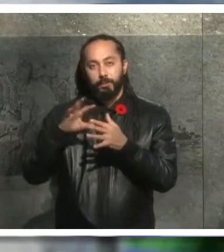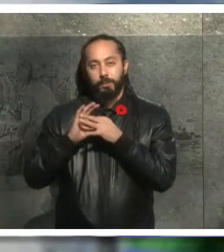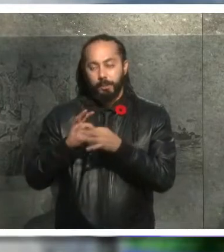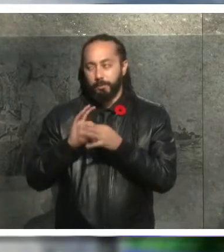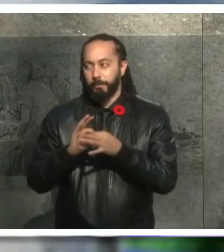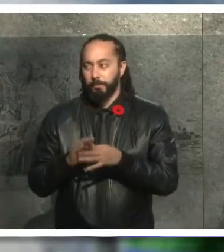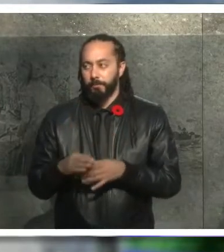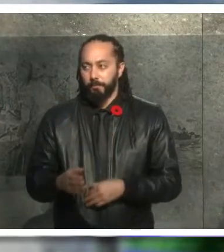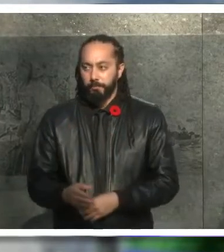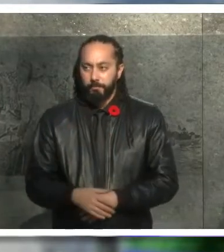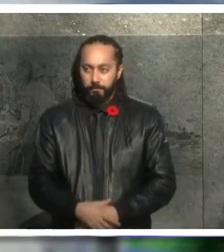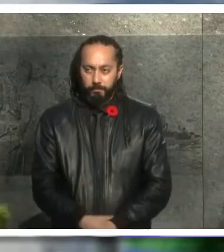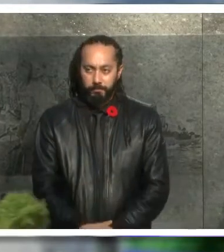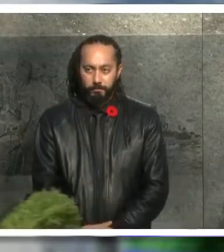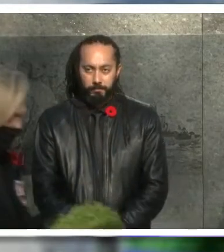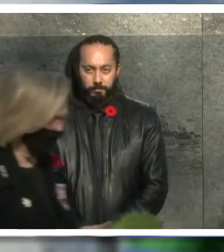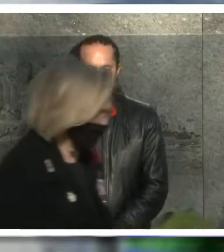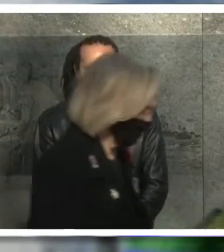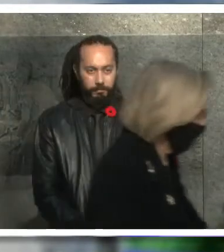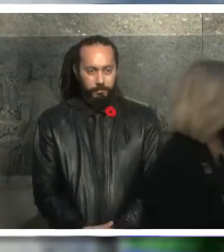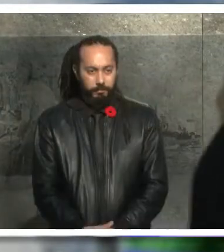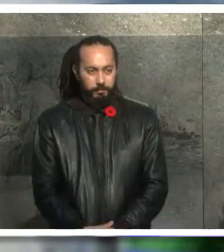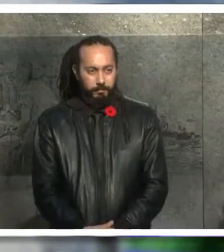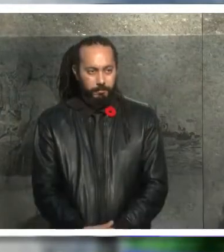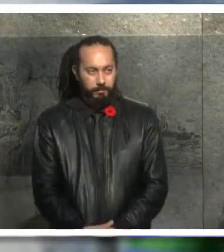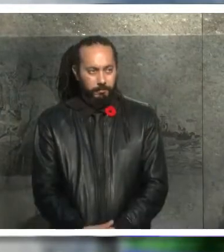Bennett. Minister of ground relations.